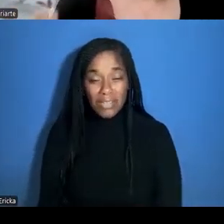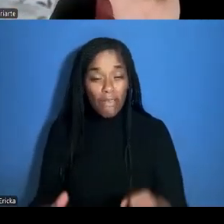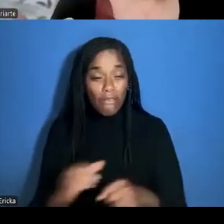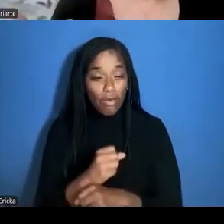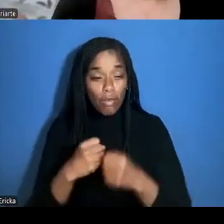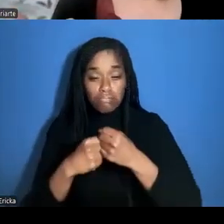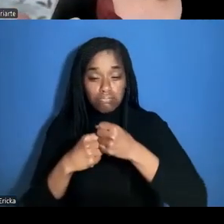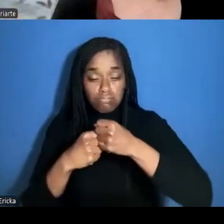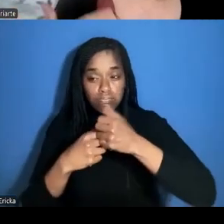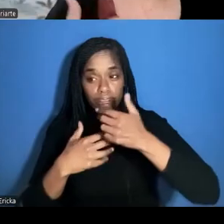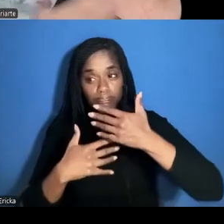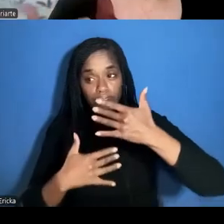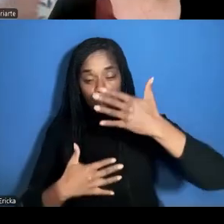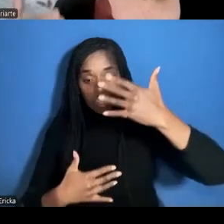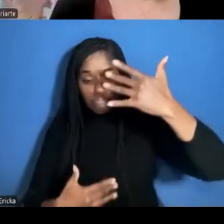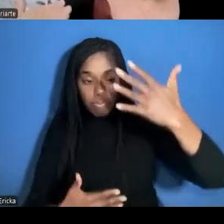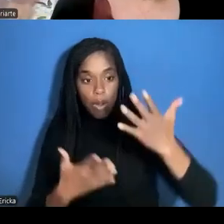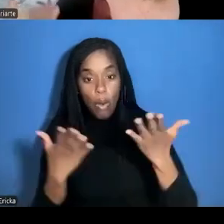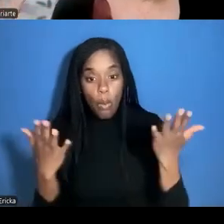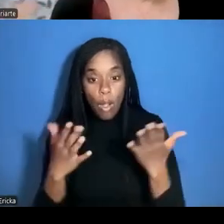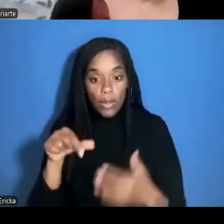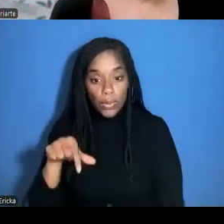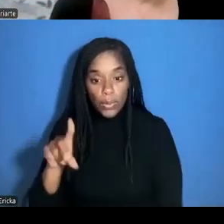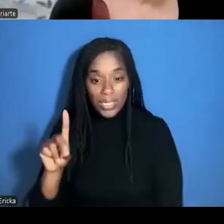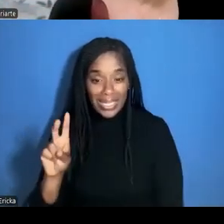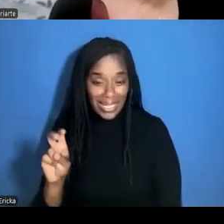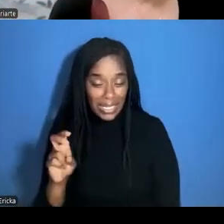of what a qualified disability expense is.